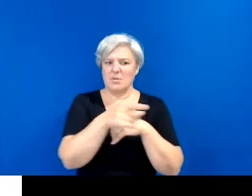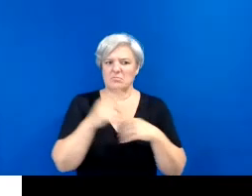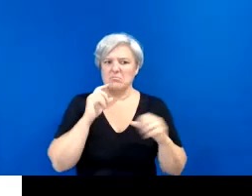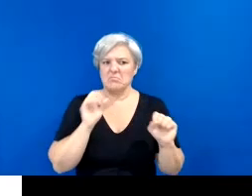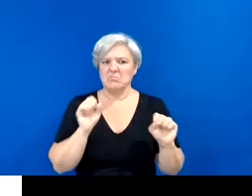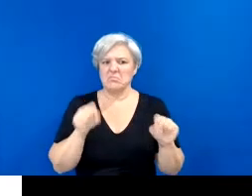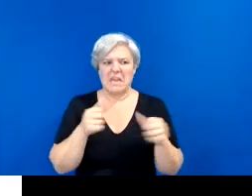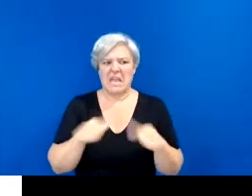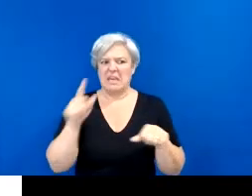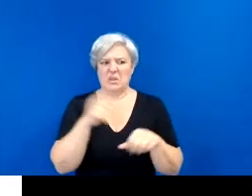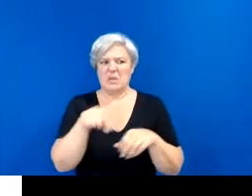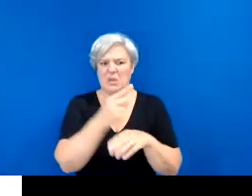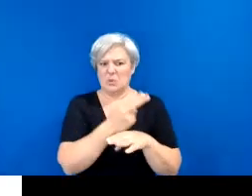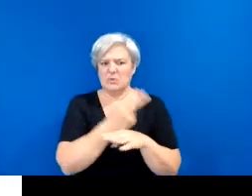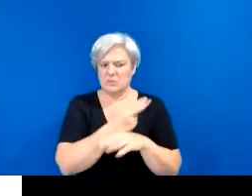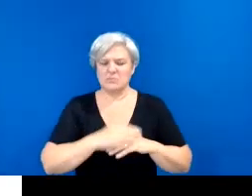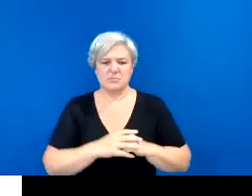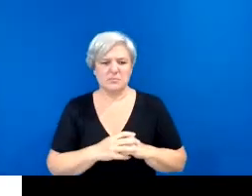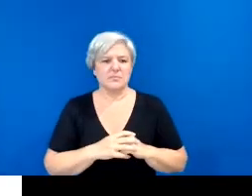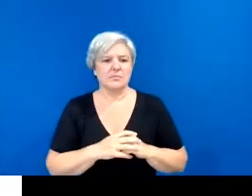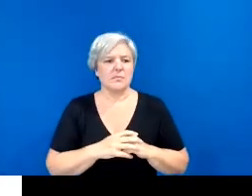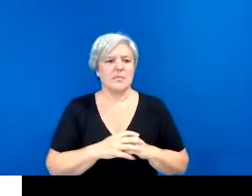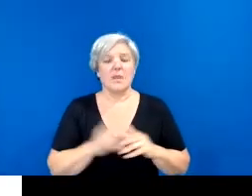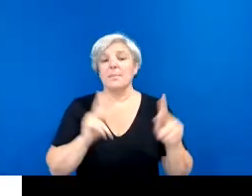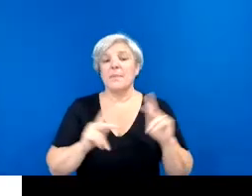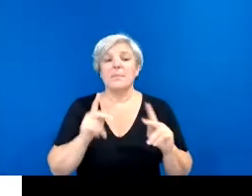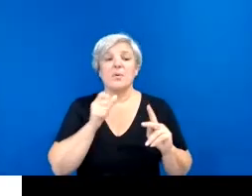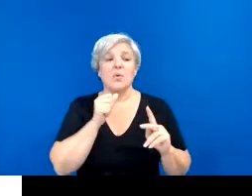anyone to use and incorporate into their courses. People of color in tech.